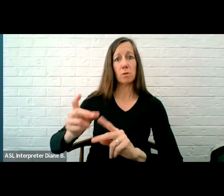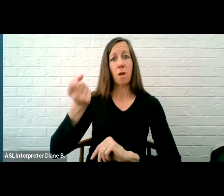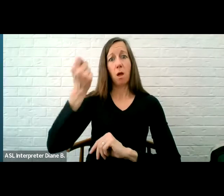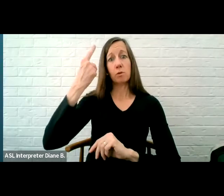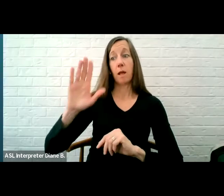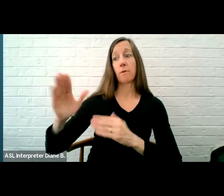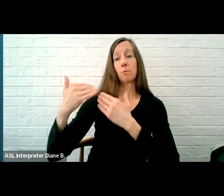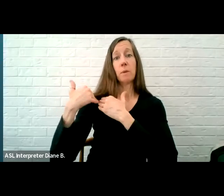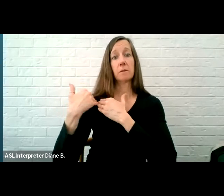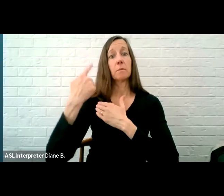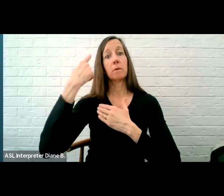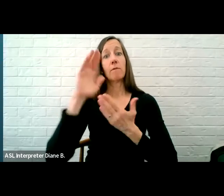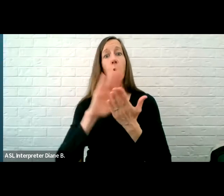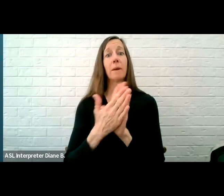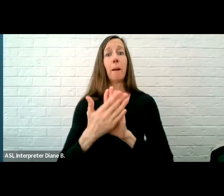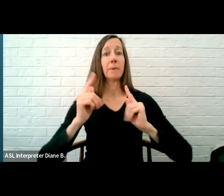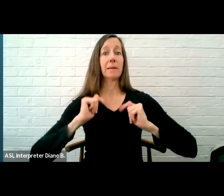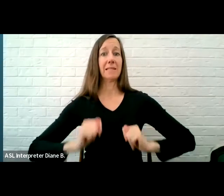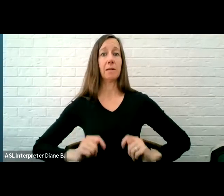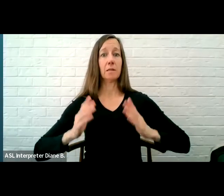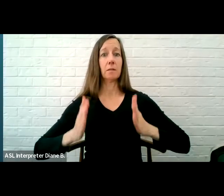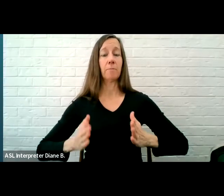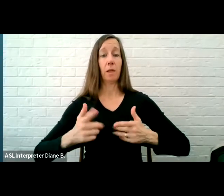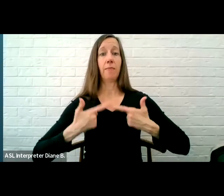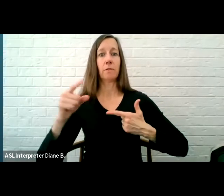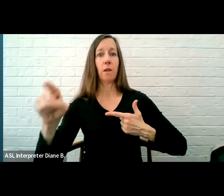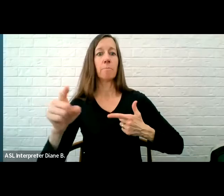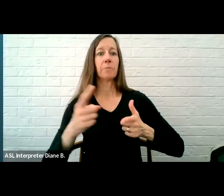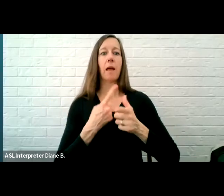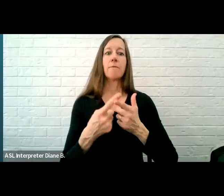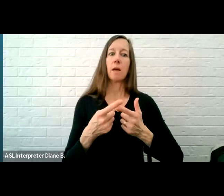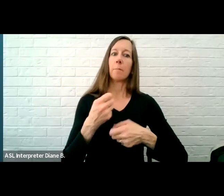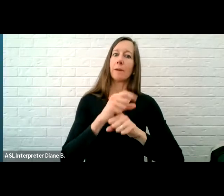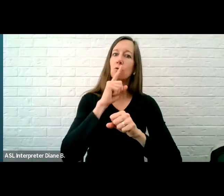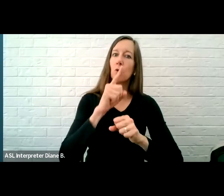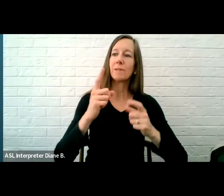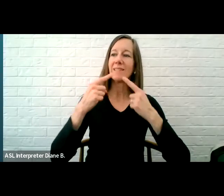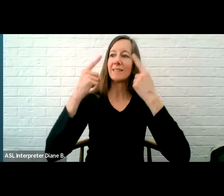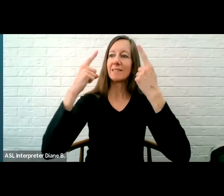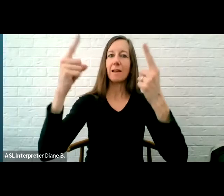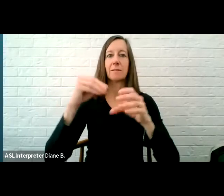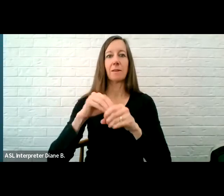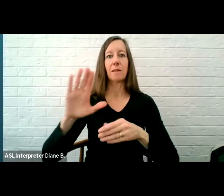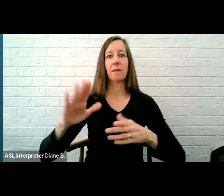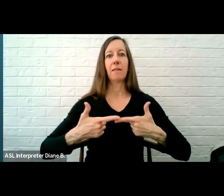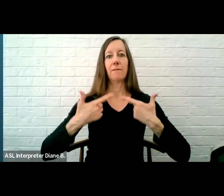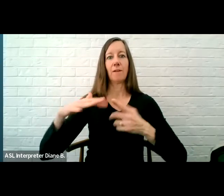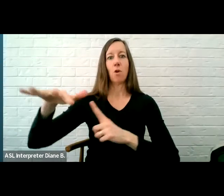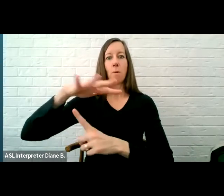providing tips and assistance to ensure success in those living environments. So we're hopeful that more States will continue to look at these as